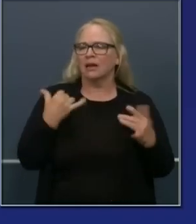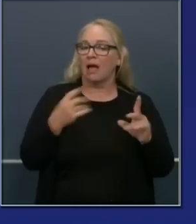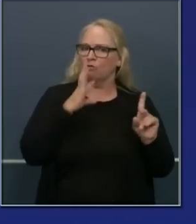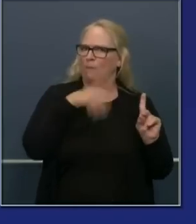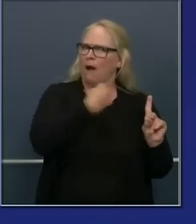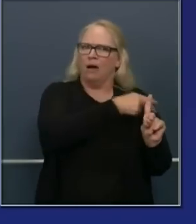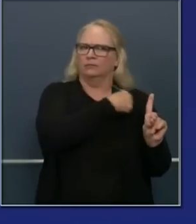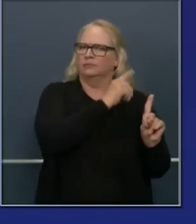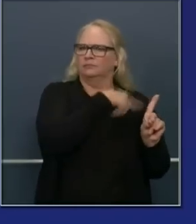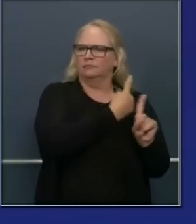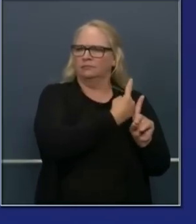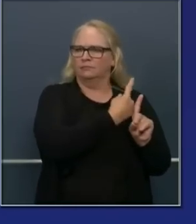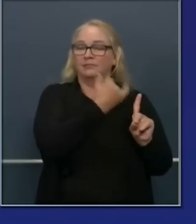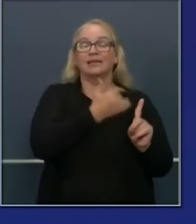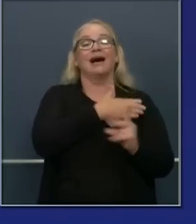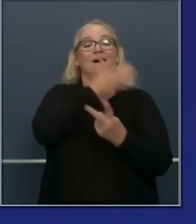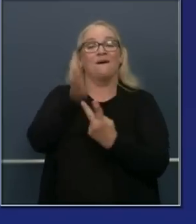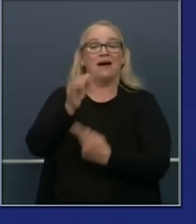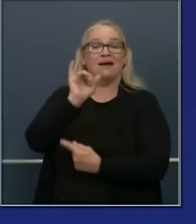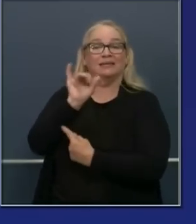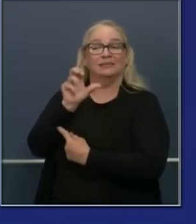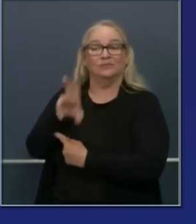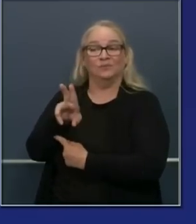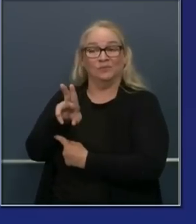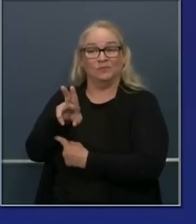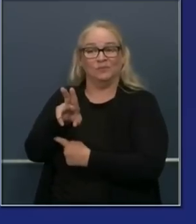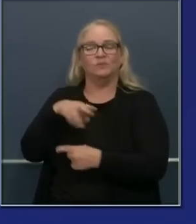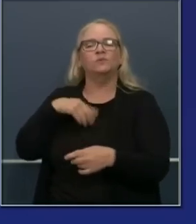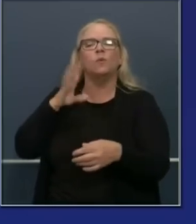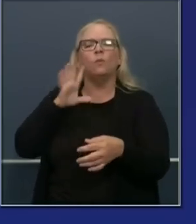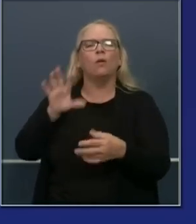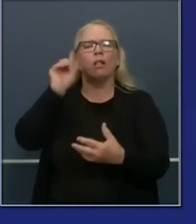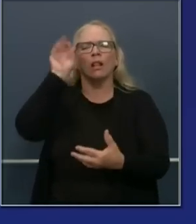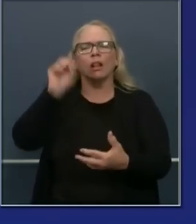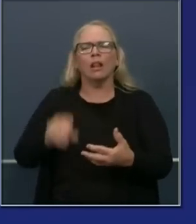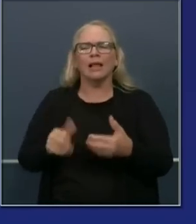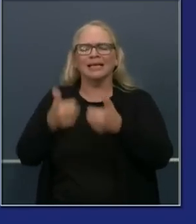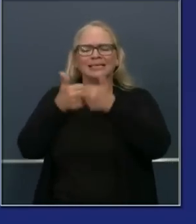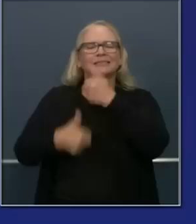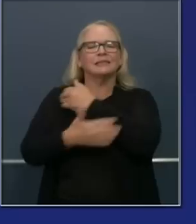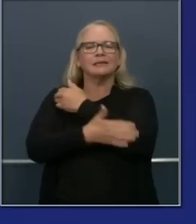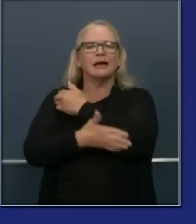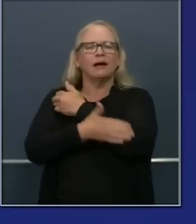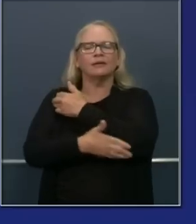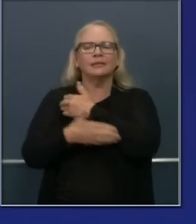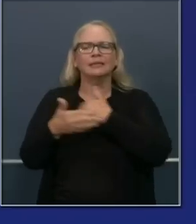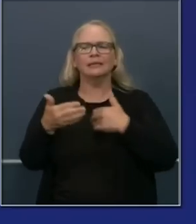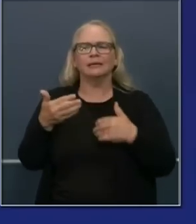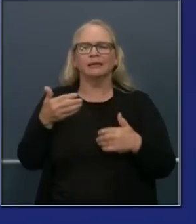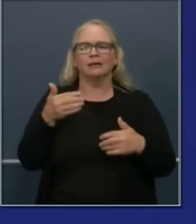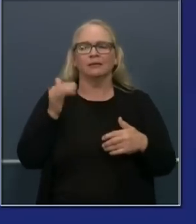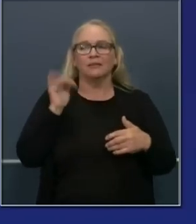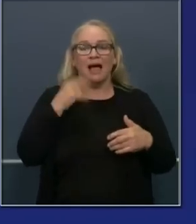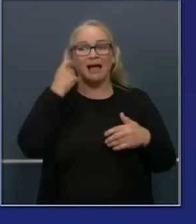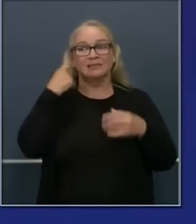I'LL ENLIGHTEN YOU WITH SOME ADDITIONAL THOUGHTS IN A MOMENT WALKING THROUGH HOSPITALIZATIONS BUT ICUS AND THEN START BREAKING THINGS DOWN BY COUNTY.